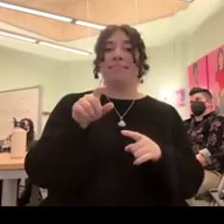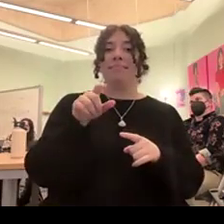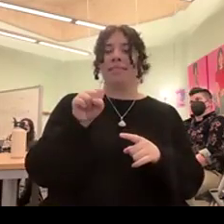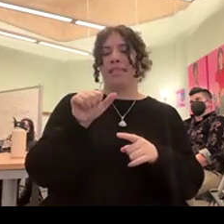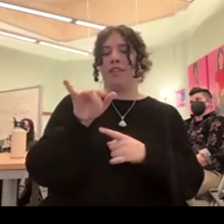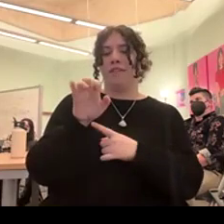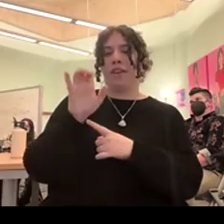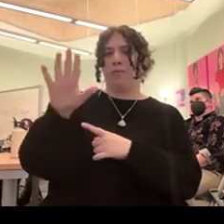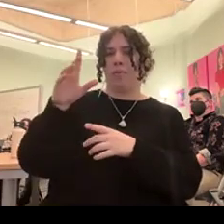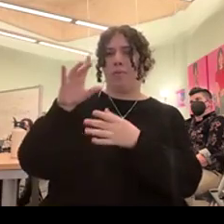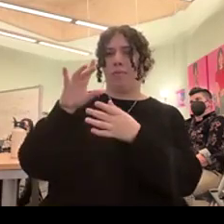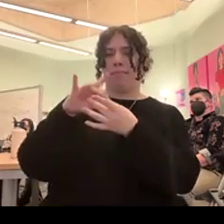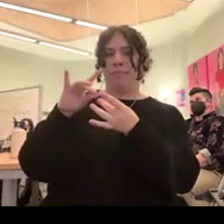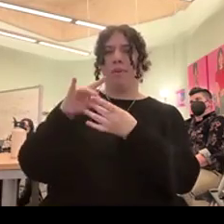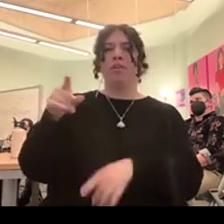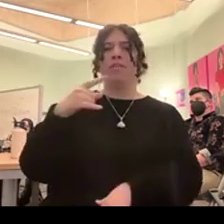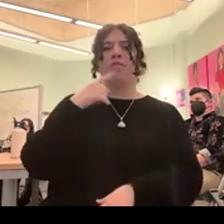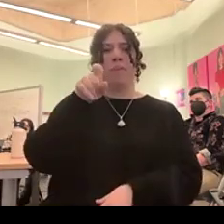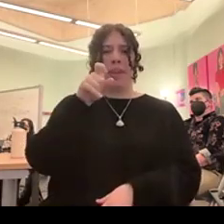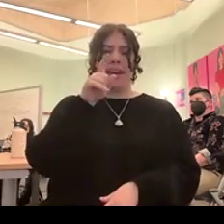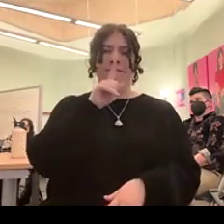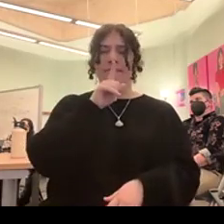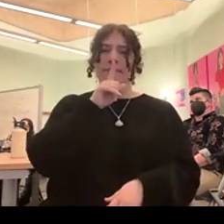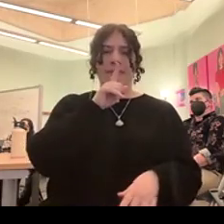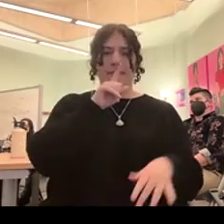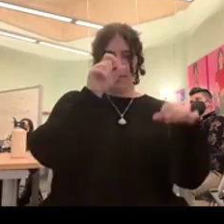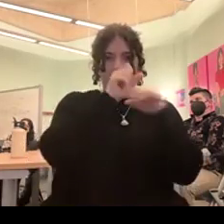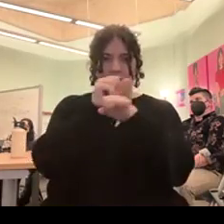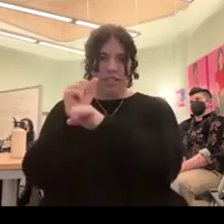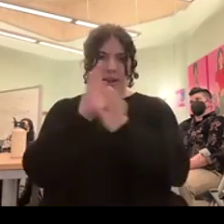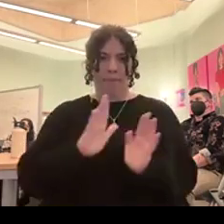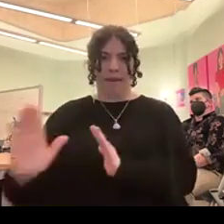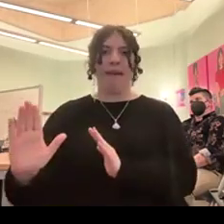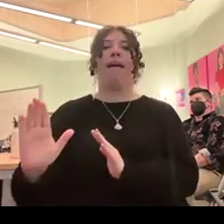And to Sylvie's point, I think in a way, you have to sort of be strategic about when you